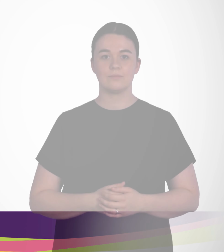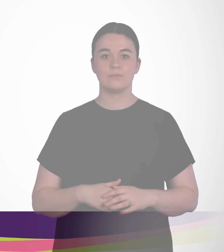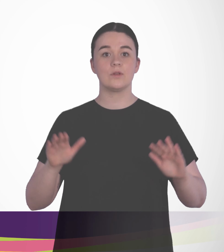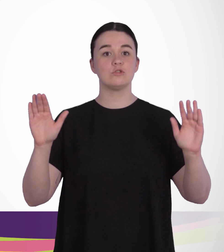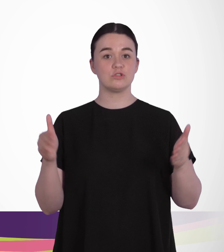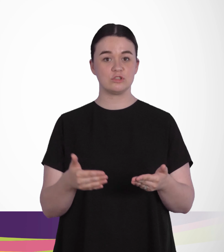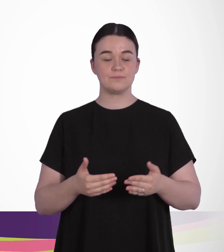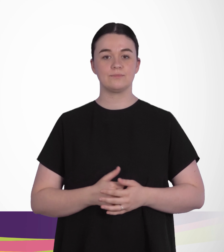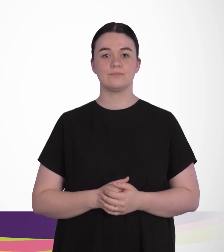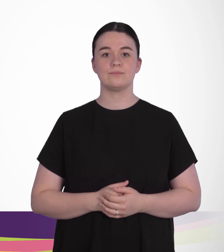Introduction